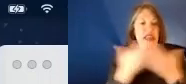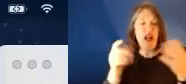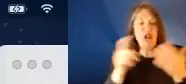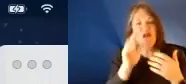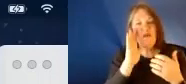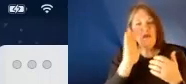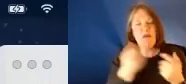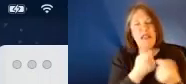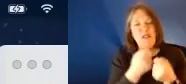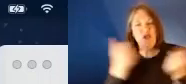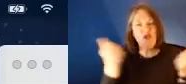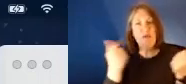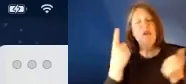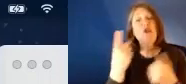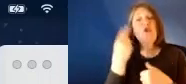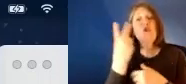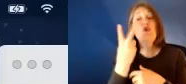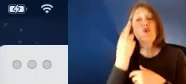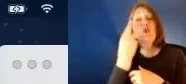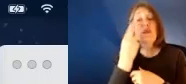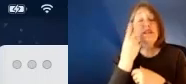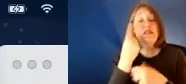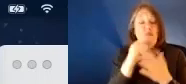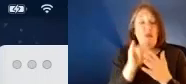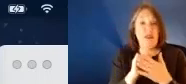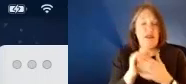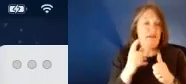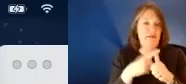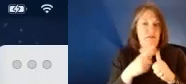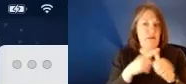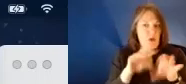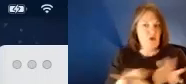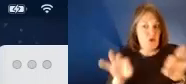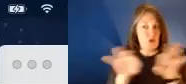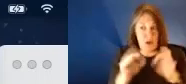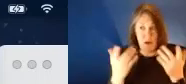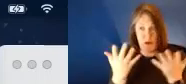Two reasons for this. 06:56:37 The most critical is that a lot of